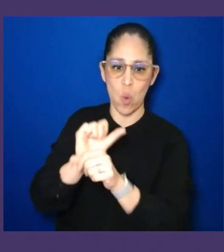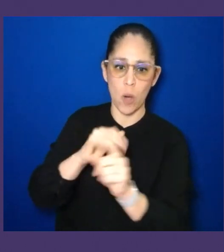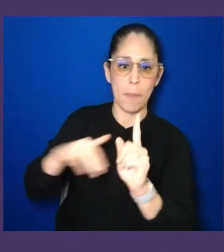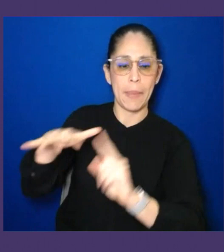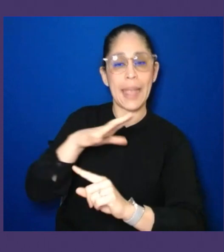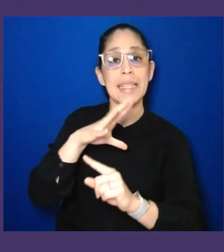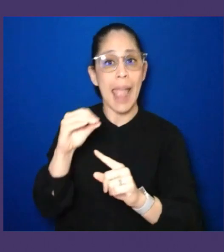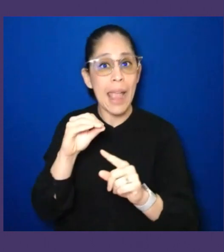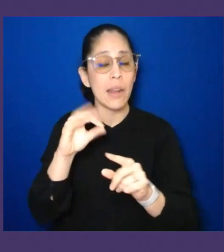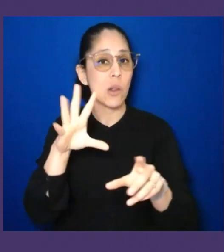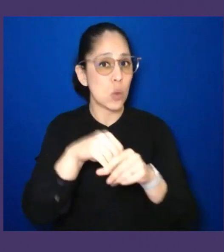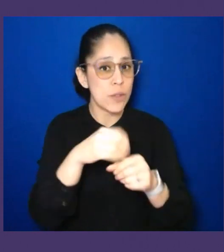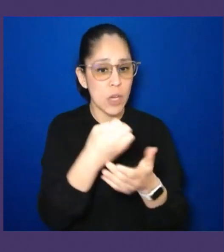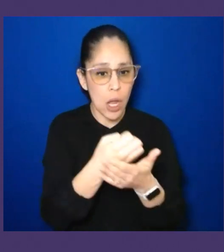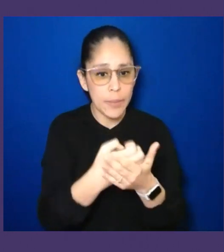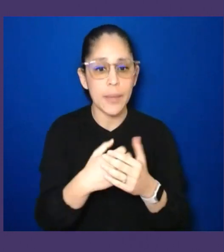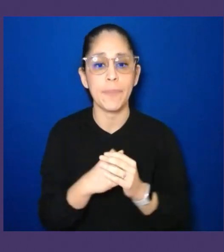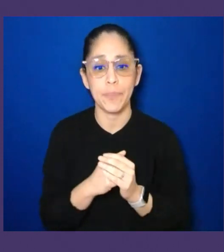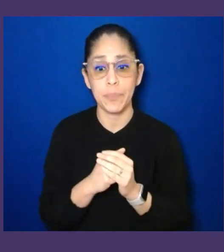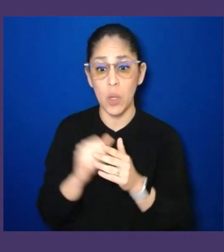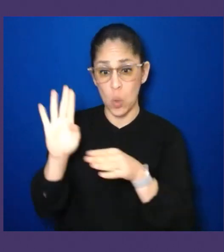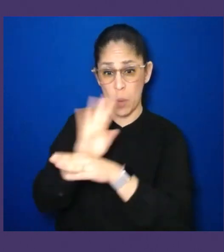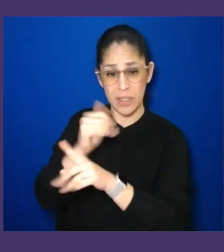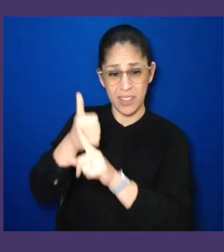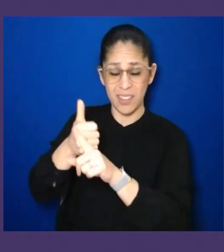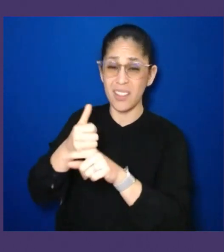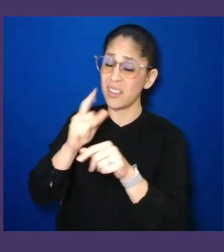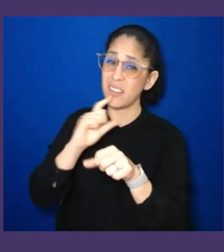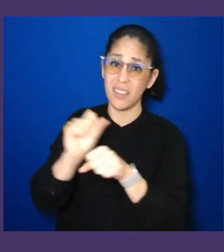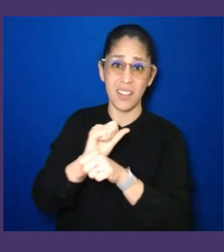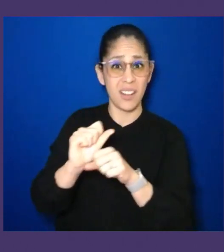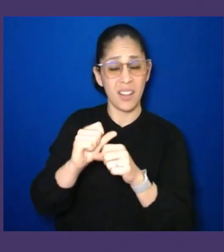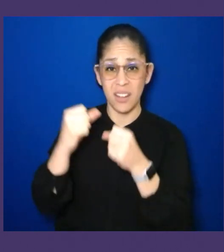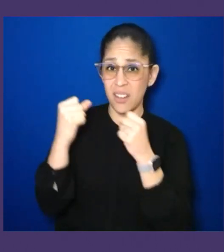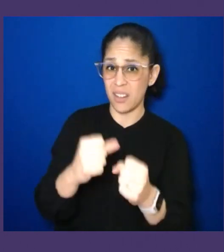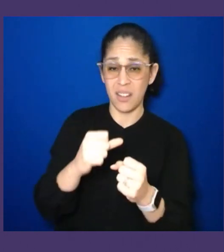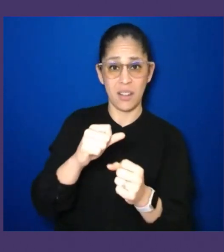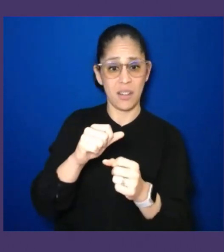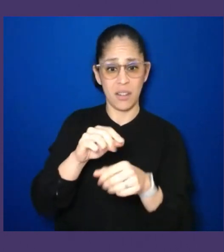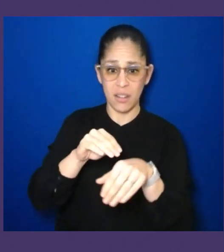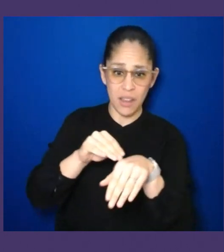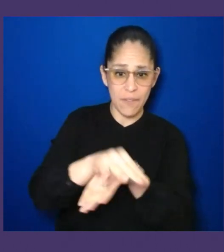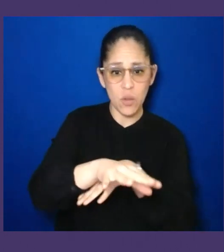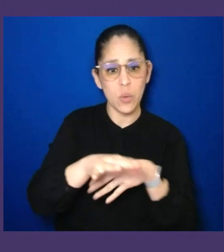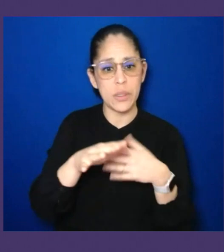a really profound role in shaping disability policy through public rule-making bodies.